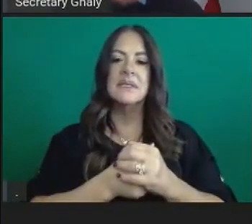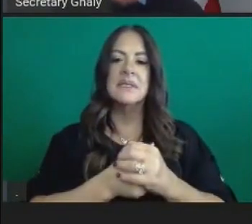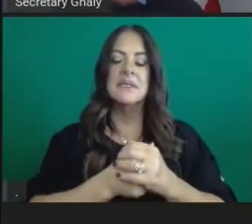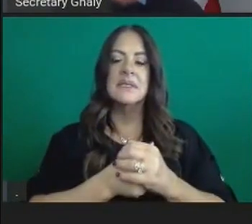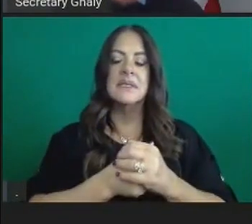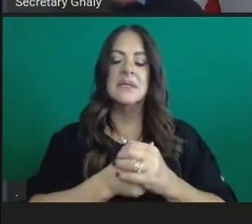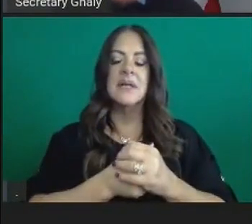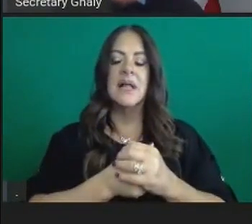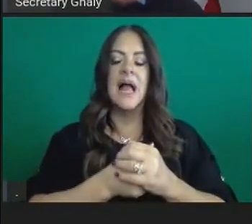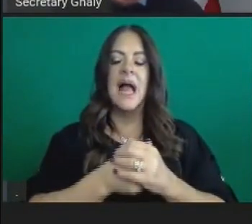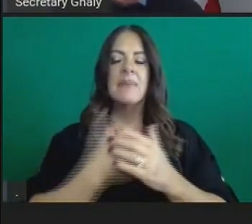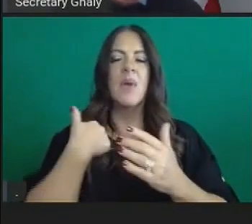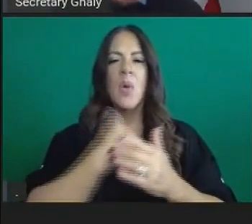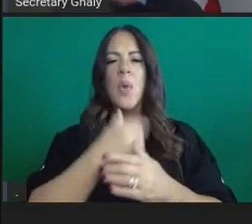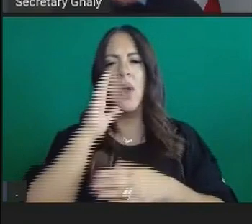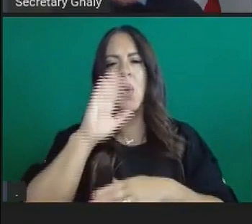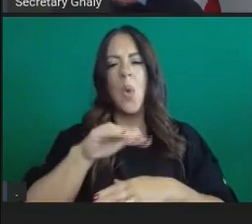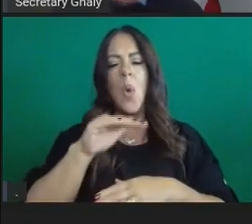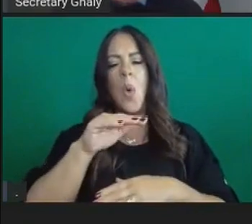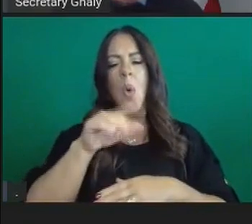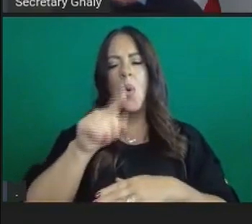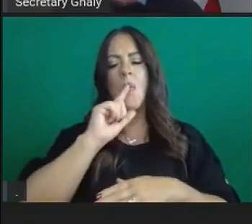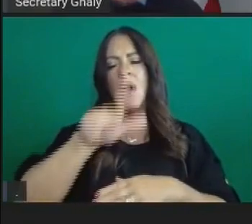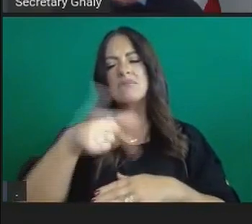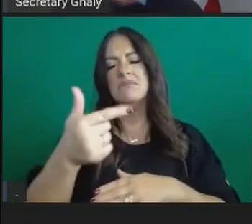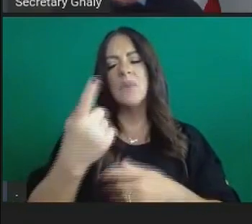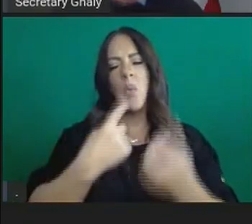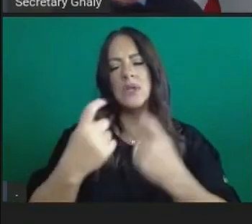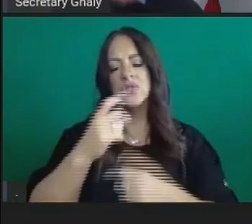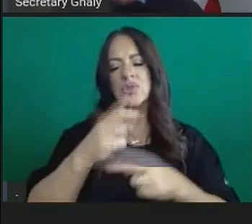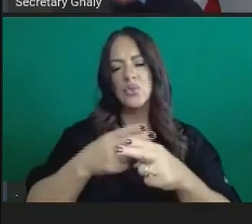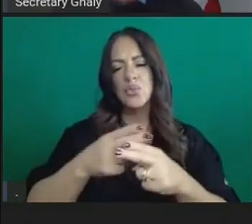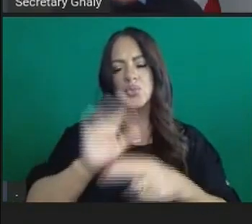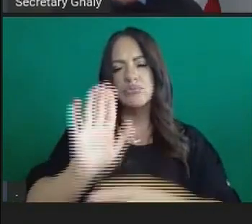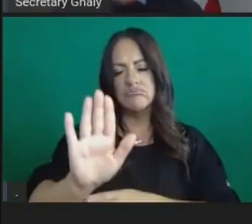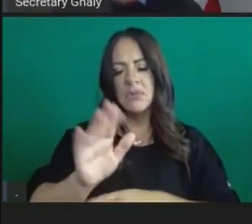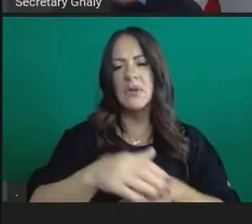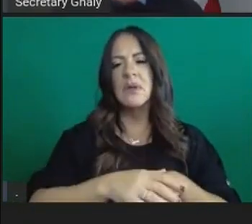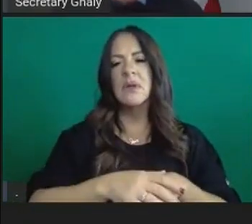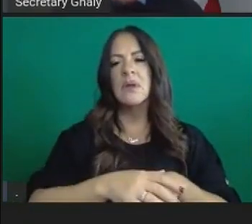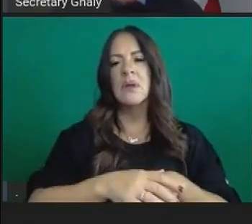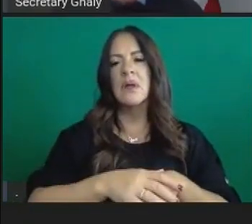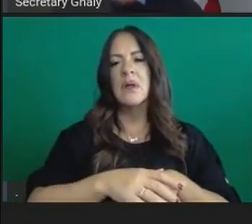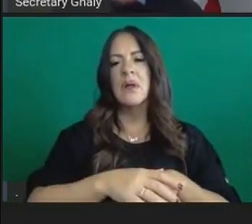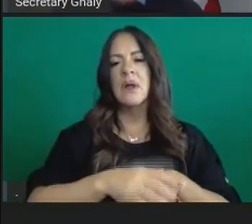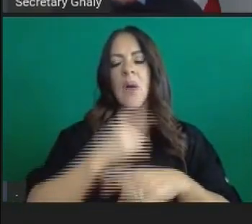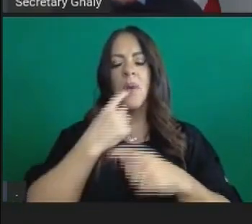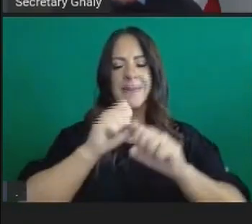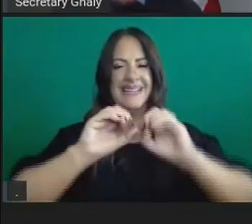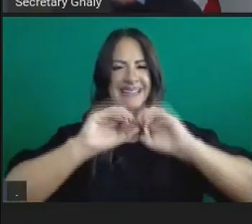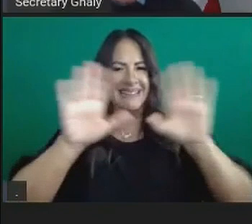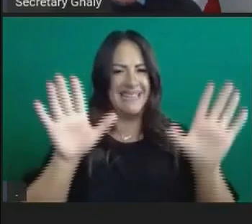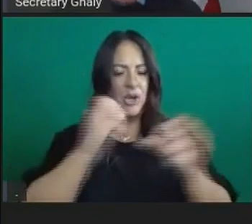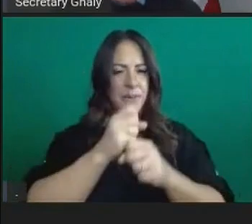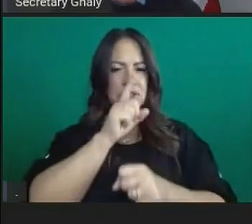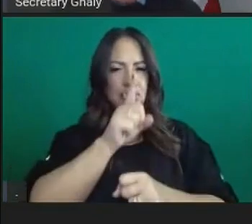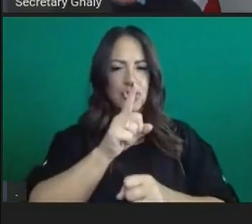THANK YOU AND GRATEFUL FOR ALL YOU HAVE DONE. NEXT SLIDE, PLEASE. JUST TO BRING THIS SECTION TO A